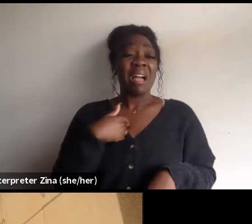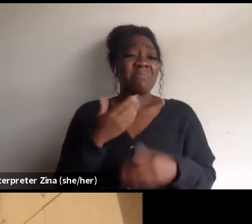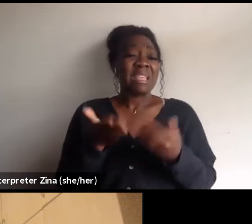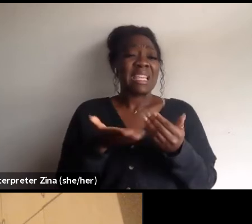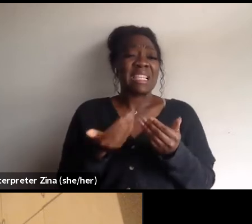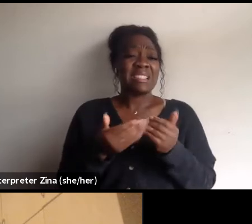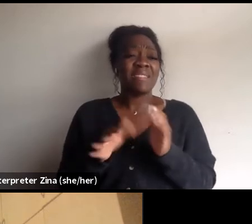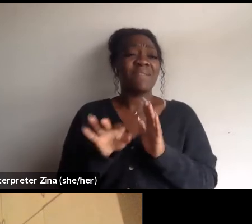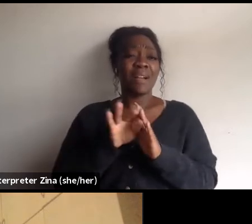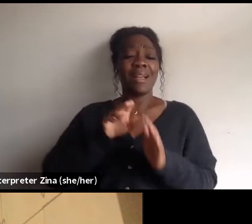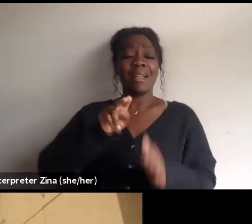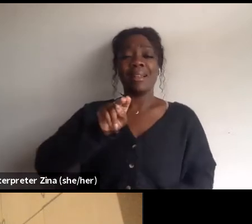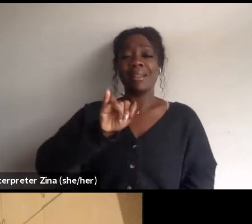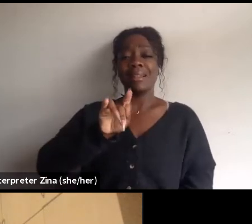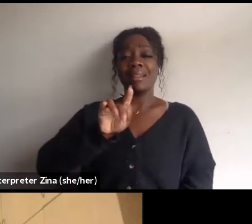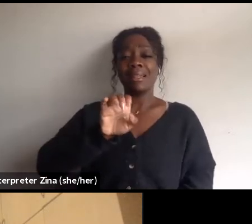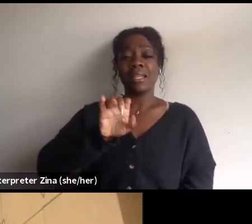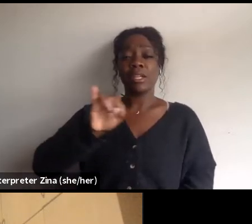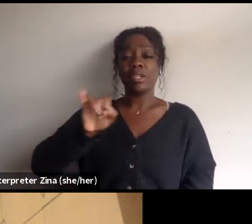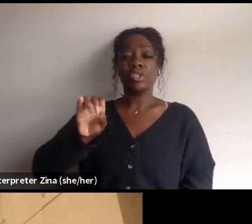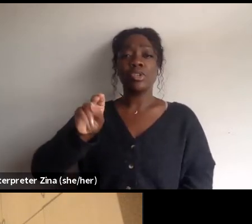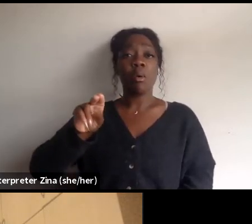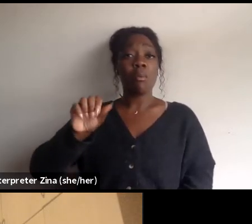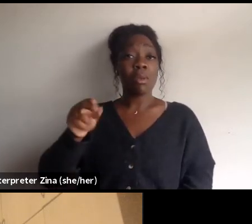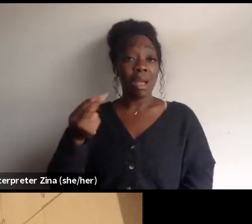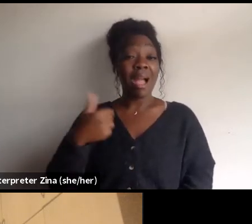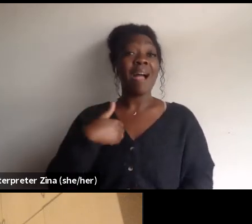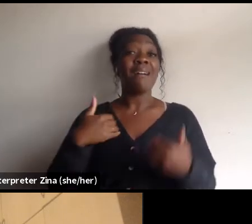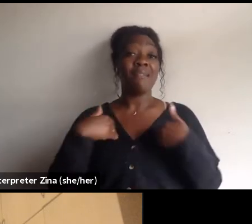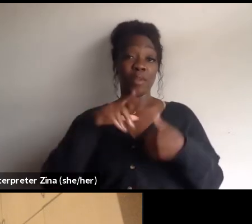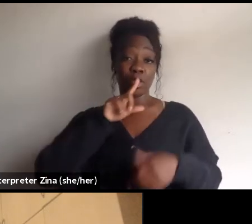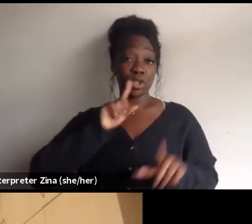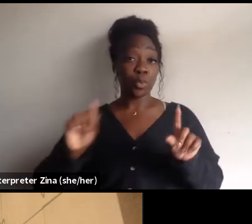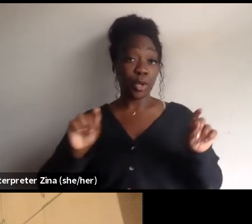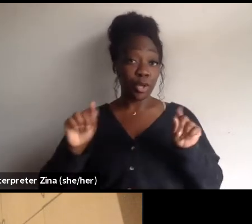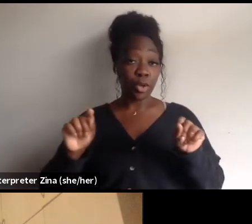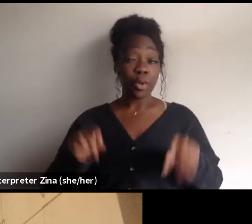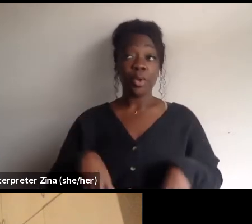I'm on Twitter, I'm on LinkedIn, Facebook and Instagram.